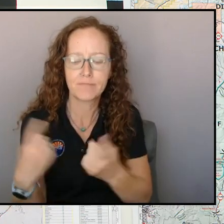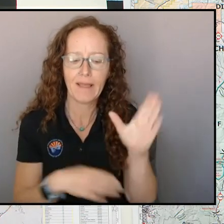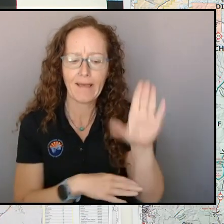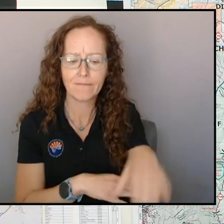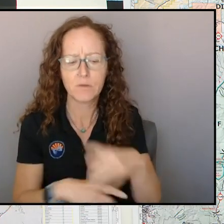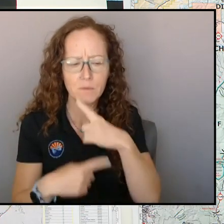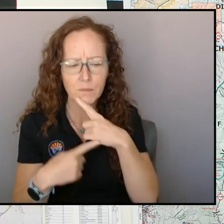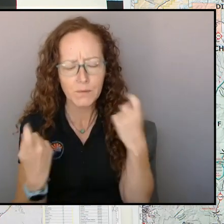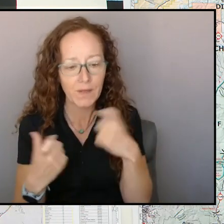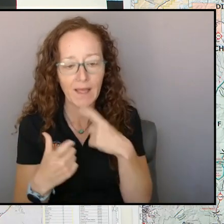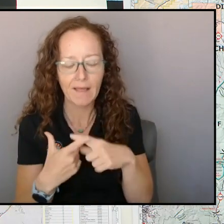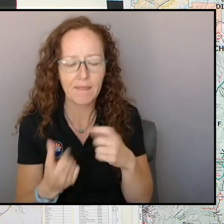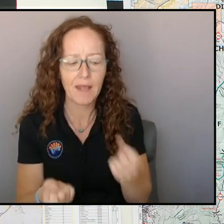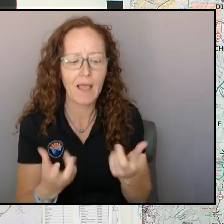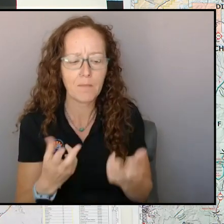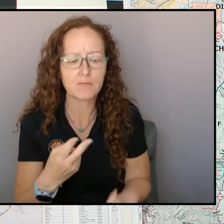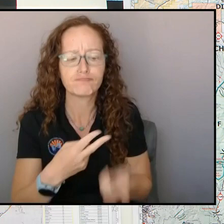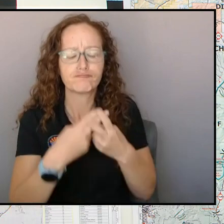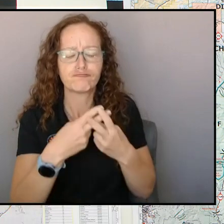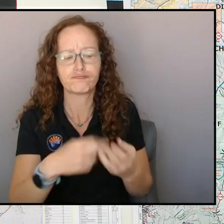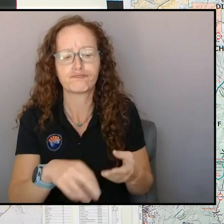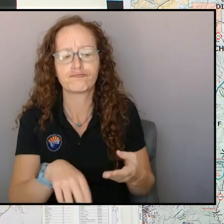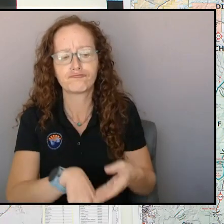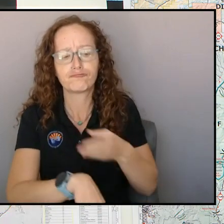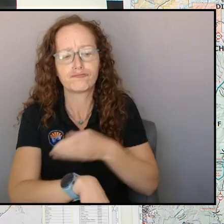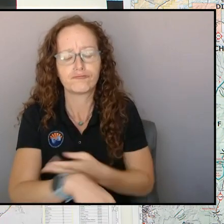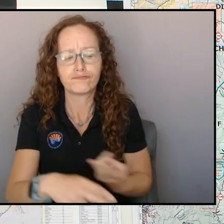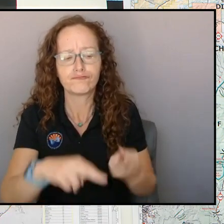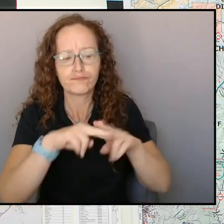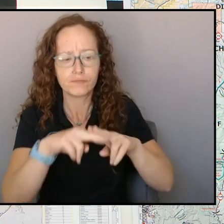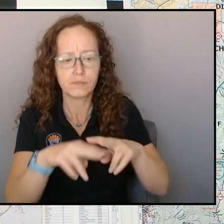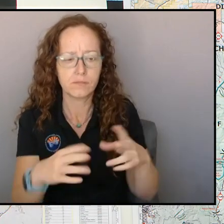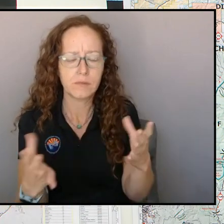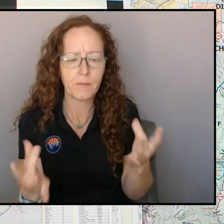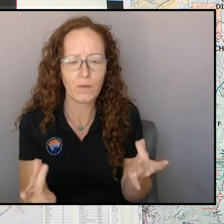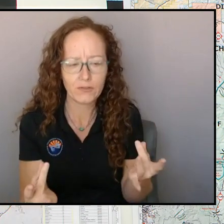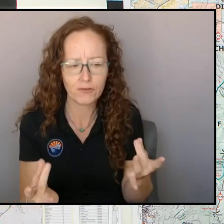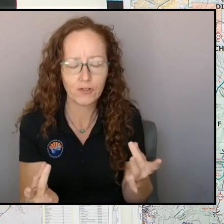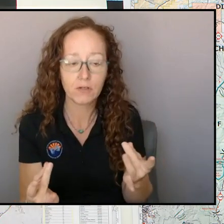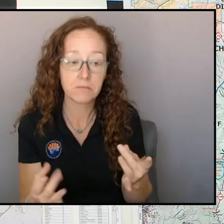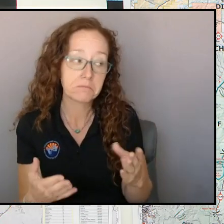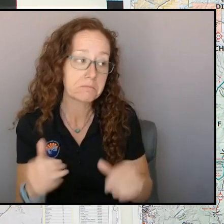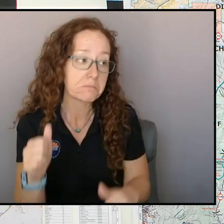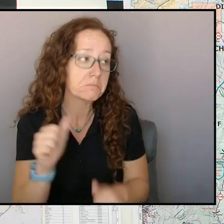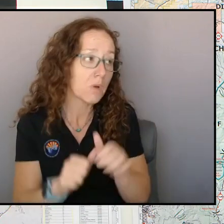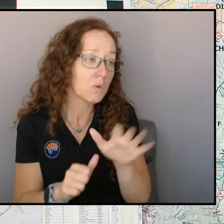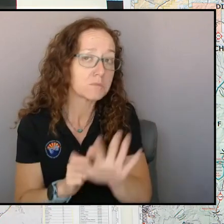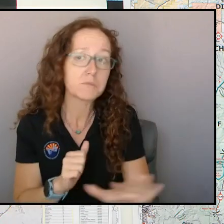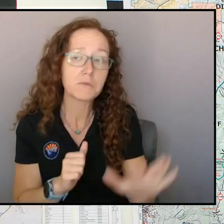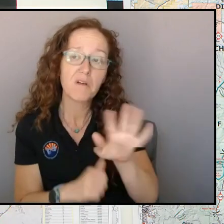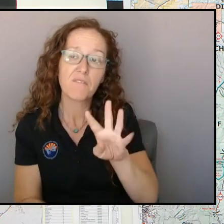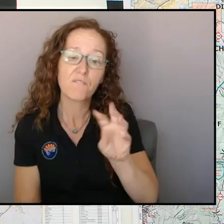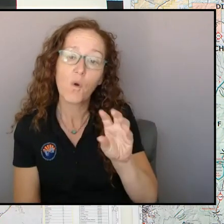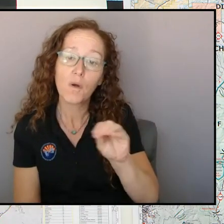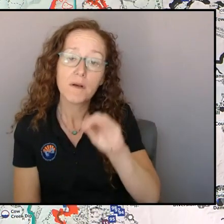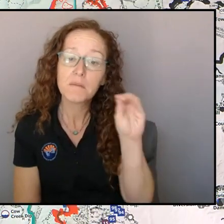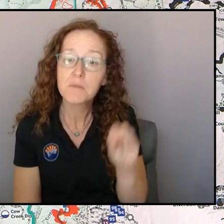so, for the majority we saw things in and around the 40% range. Some getting up into the 50% range.